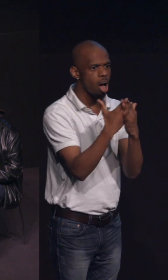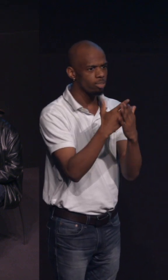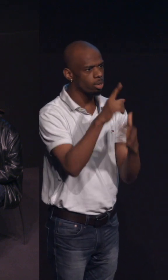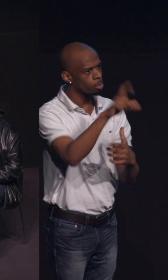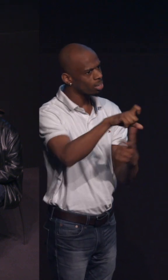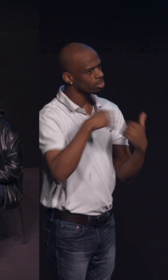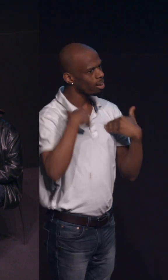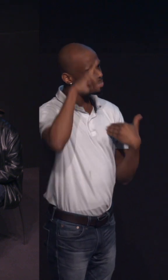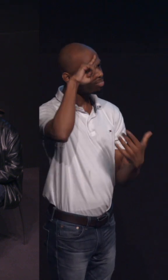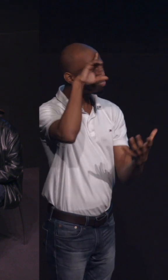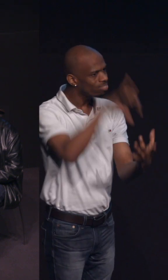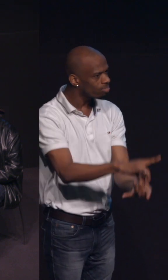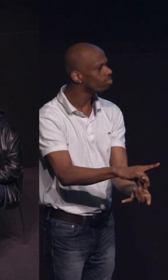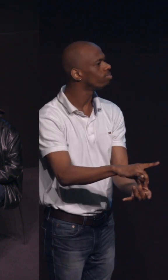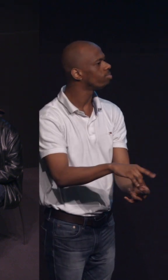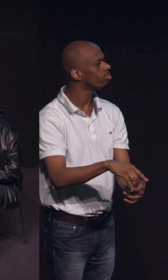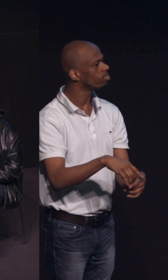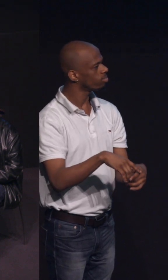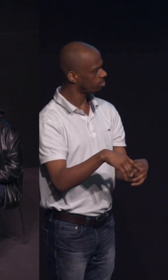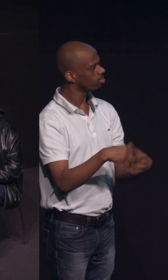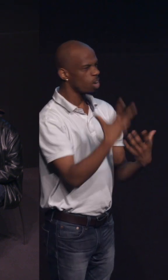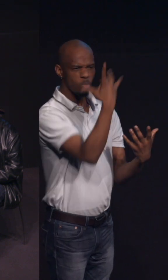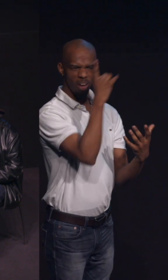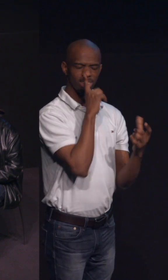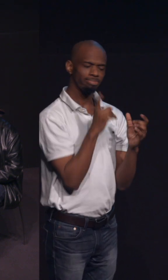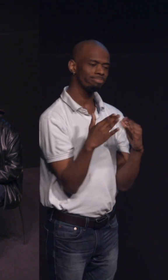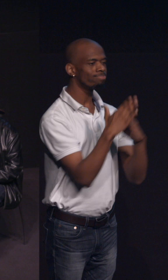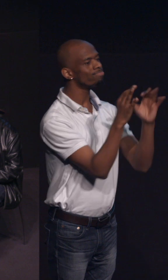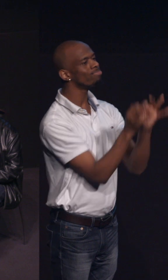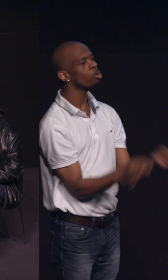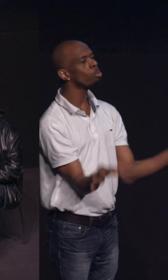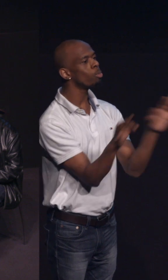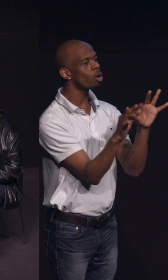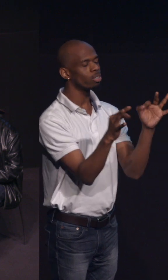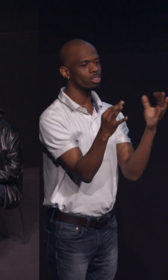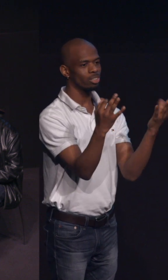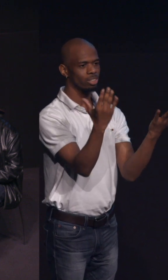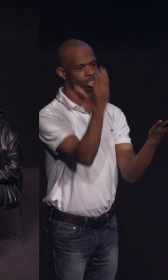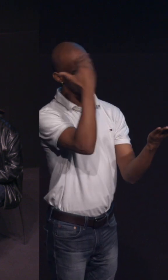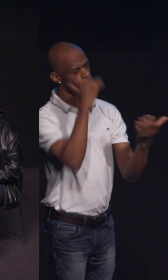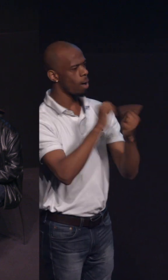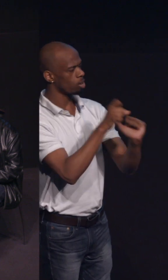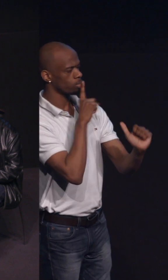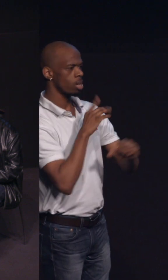like, gather your wits about you and grow some stuff.